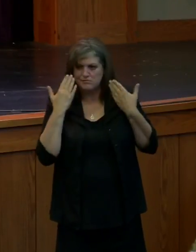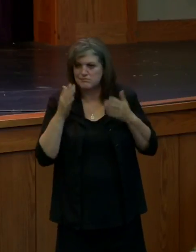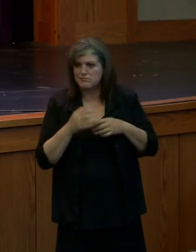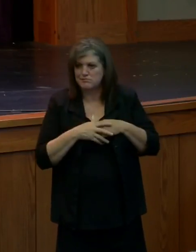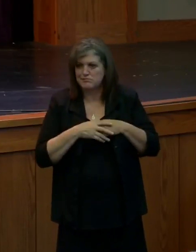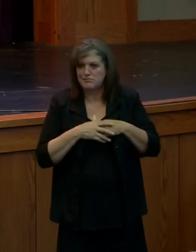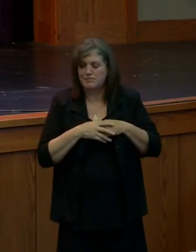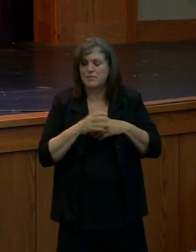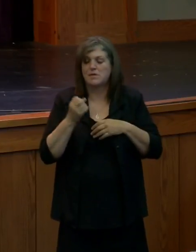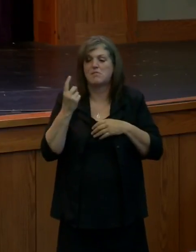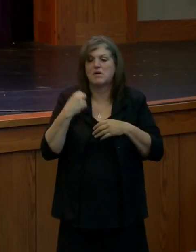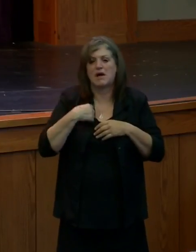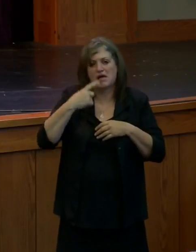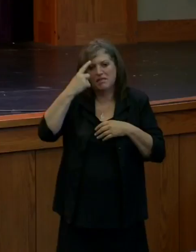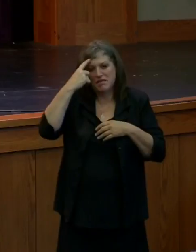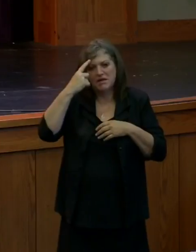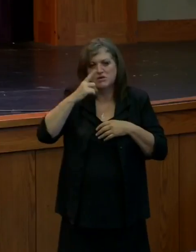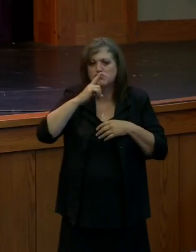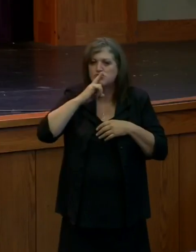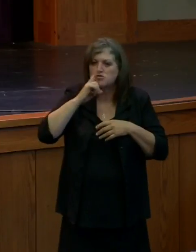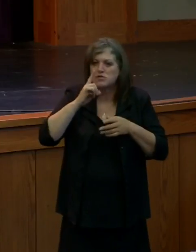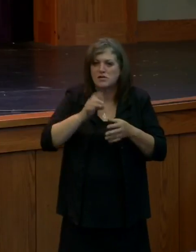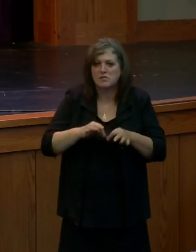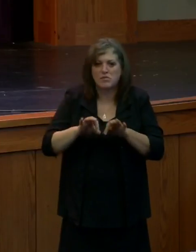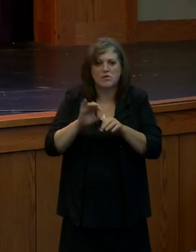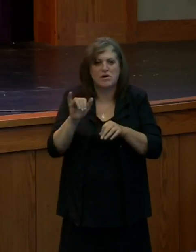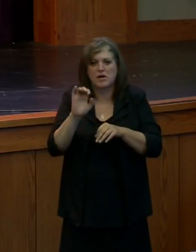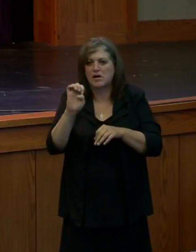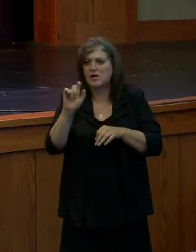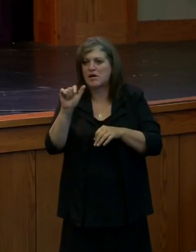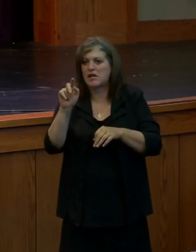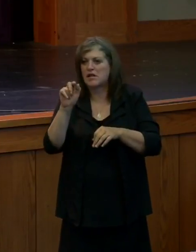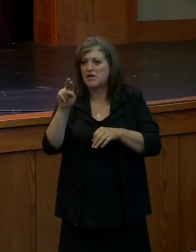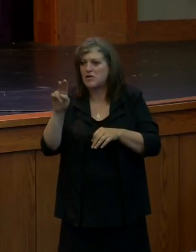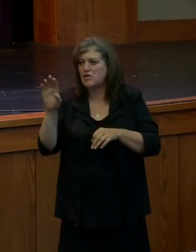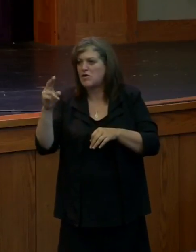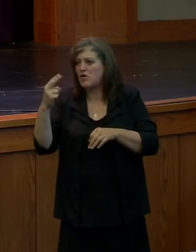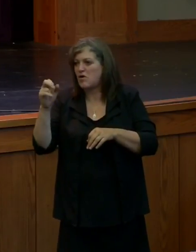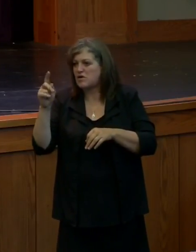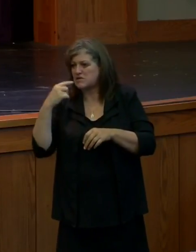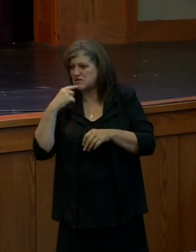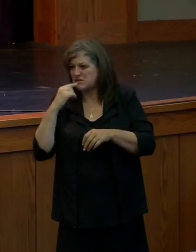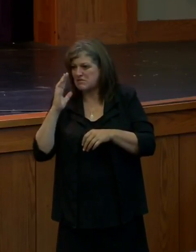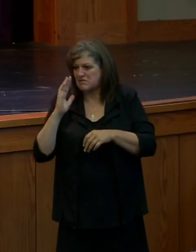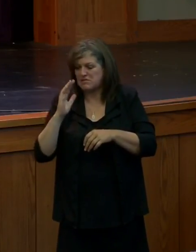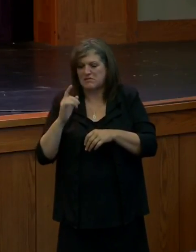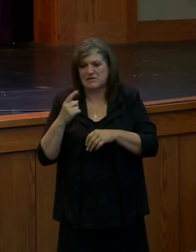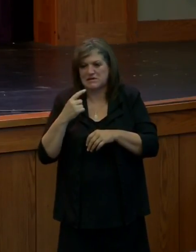ABSOLUTELY ESSENTIAL AS ELINOR HART HAS SUGGESTED ON MORE THAN